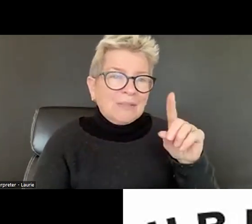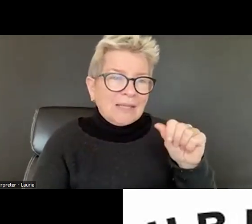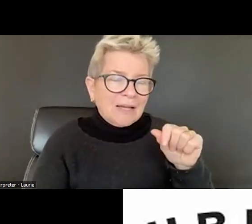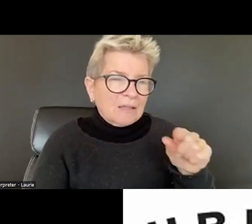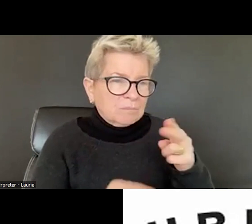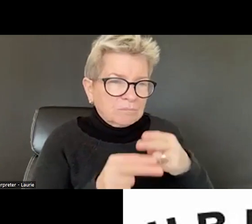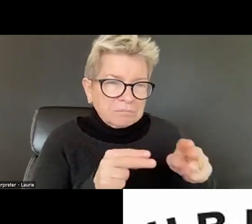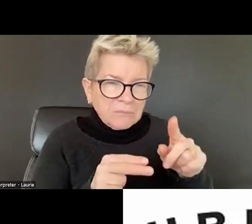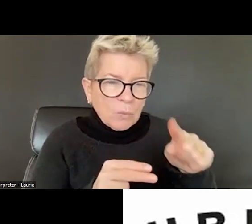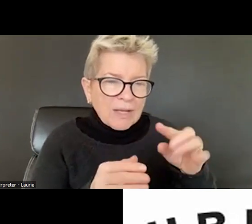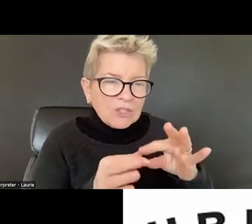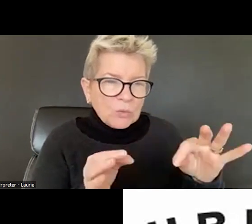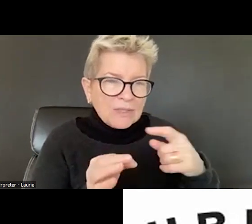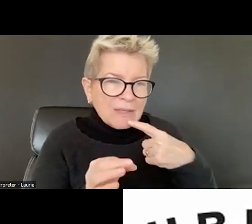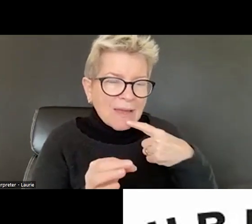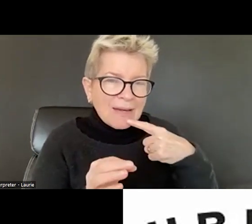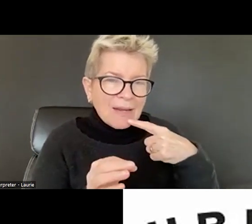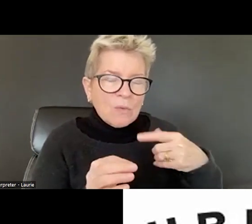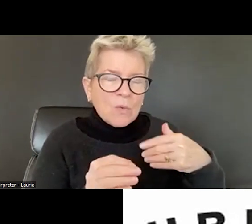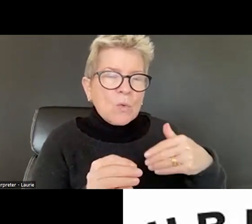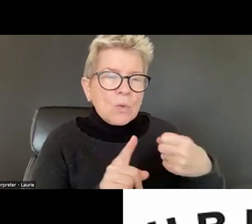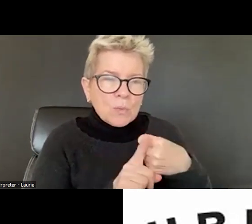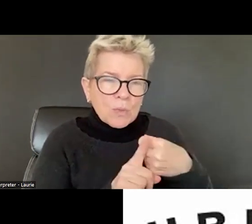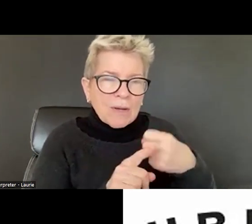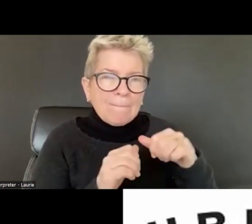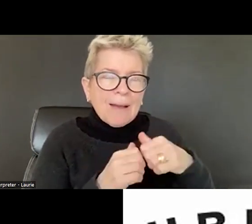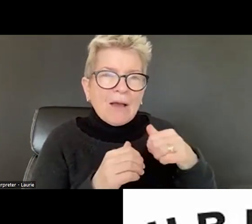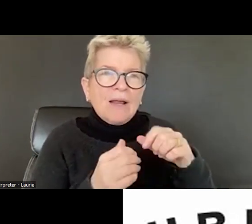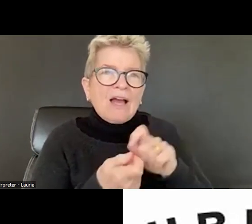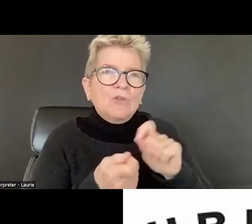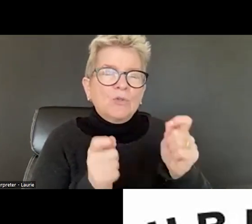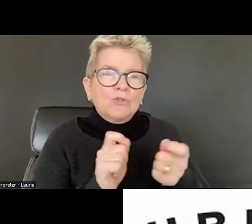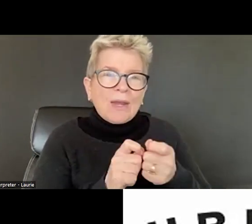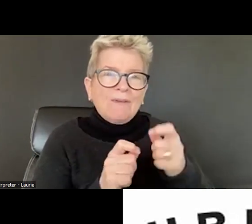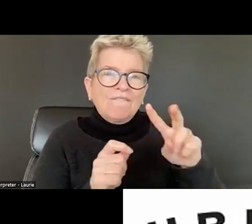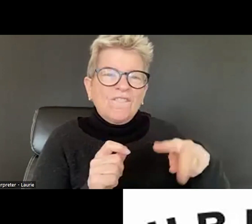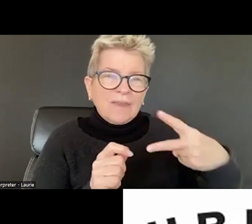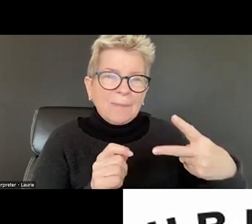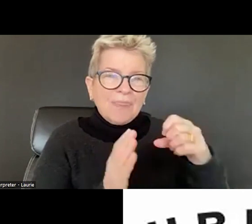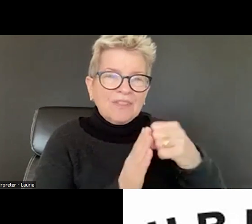really resonated about just kind of changing the script flipping the script on what is you